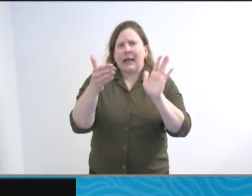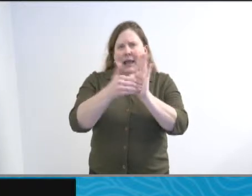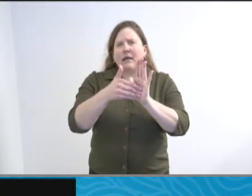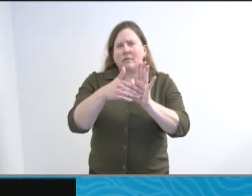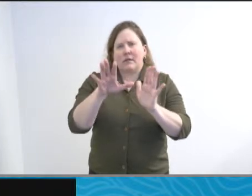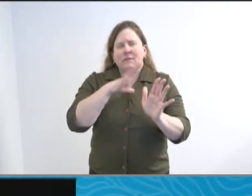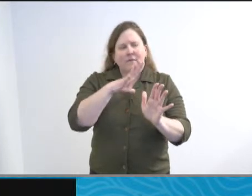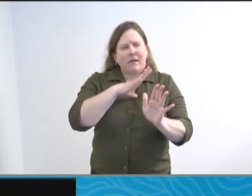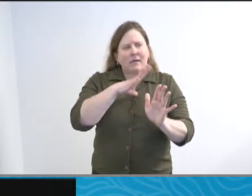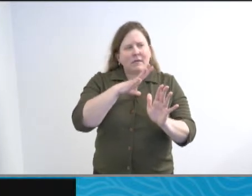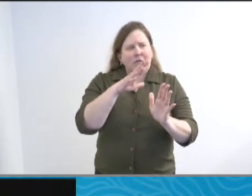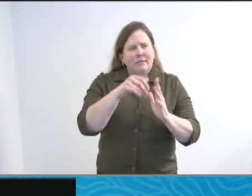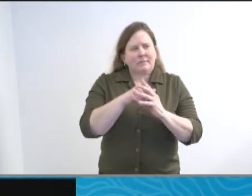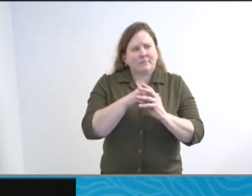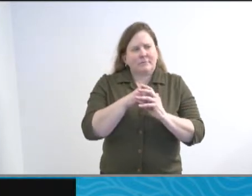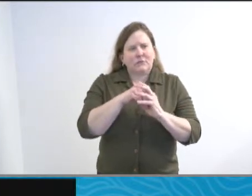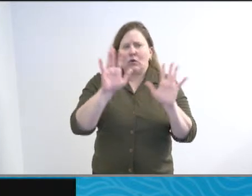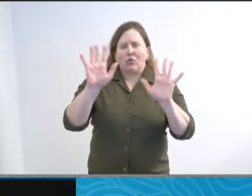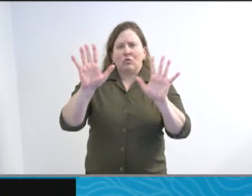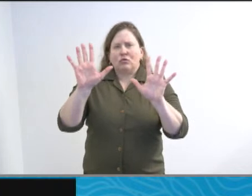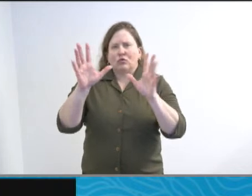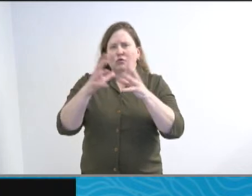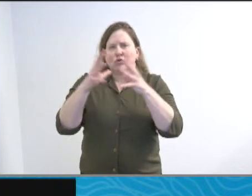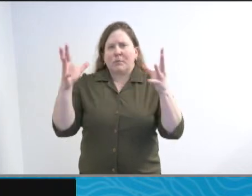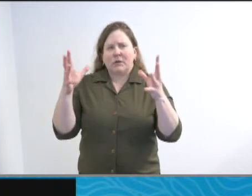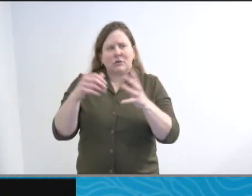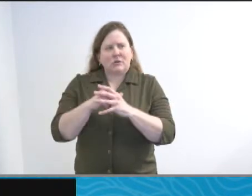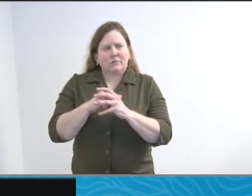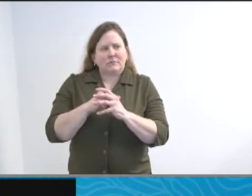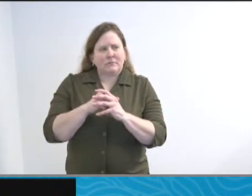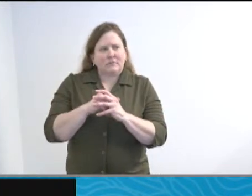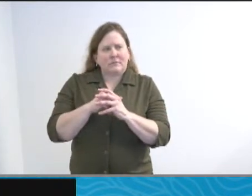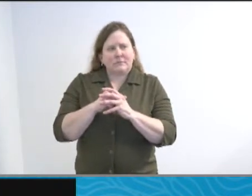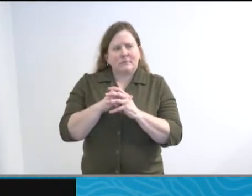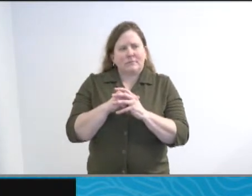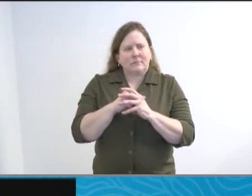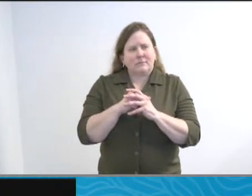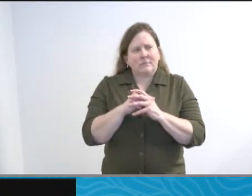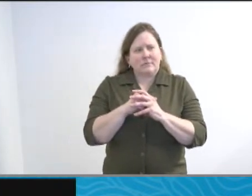Thank you, oh, too far. It's okay. And how it is that our engagement